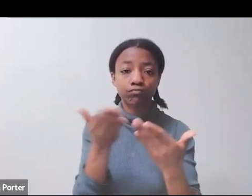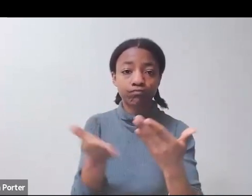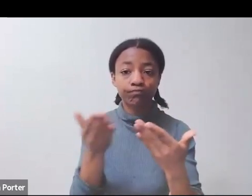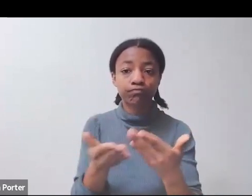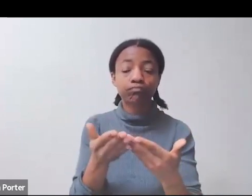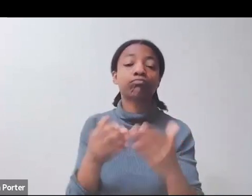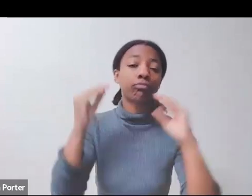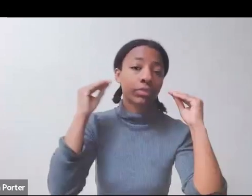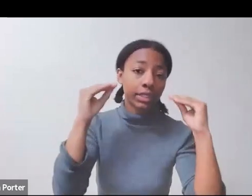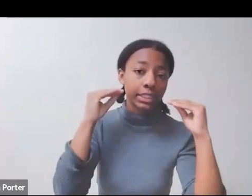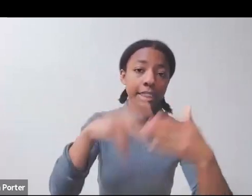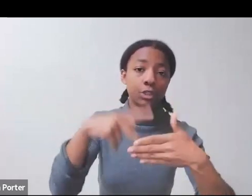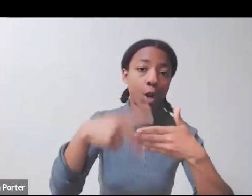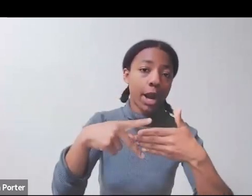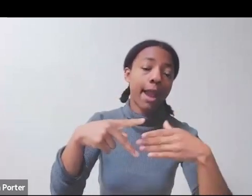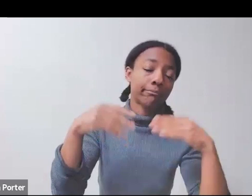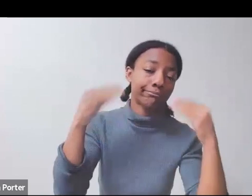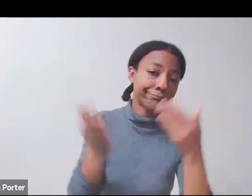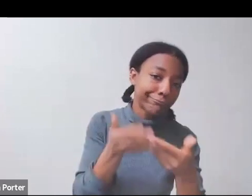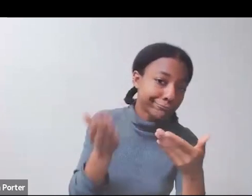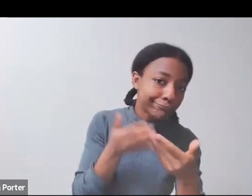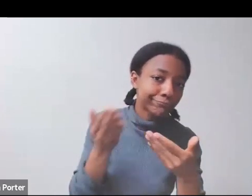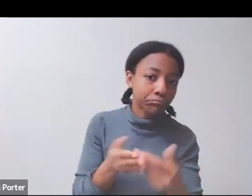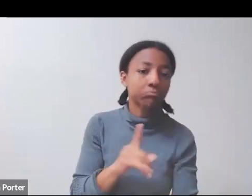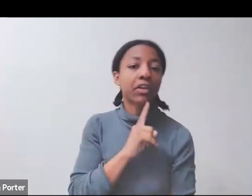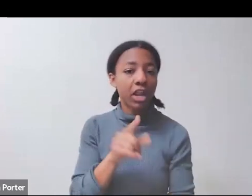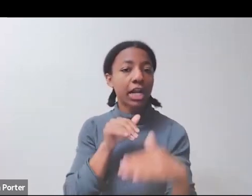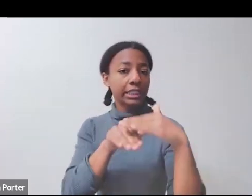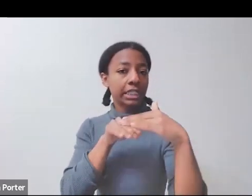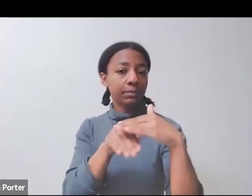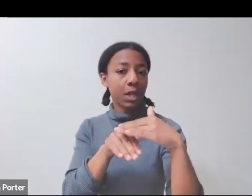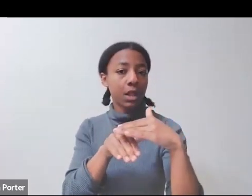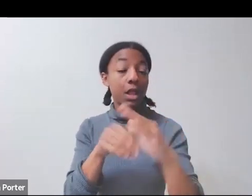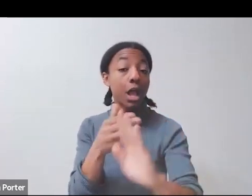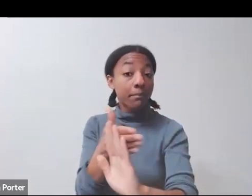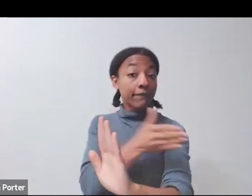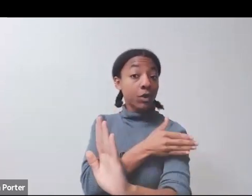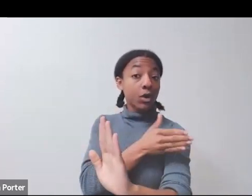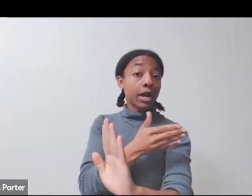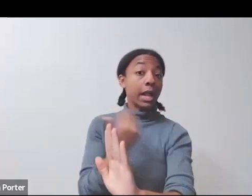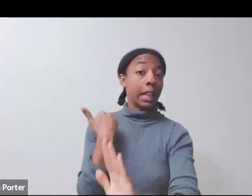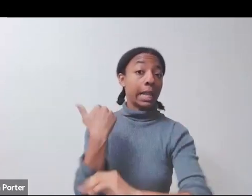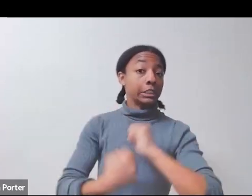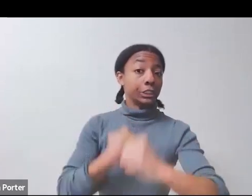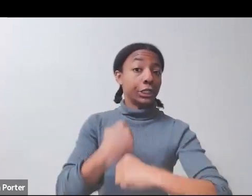They are largely inaccessible. Until now, until just within the last year, none of them were accessible to screen reader users.